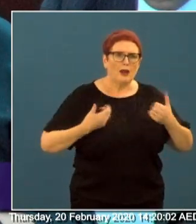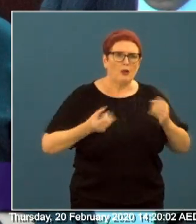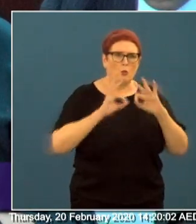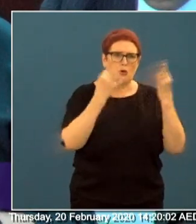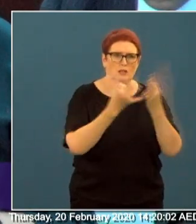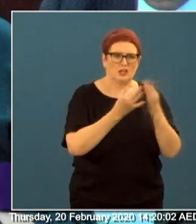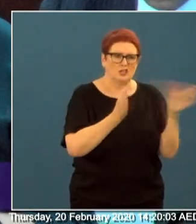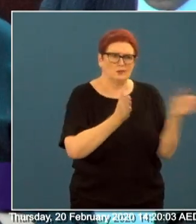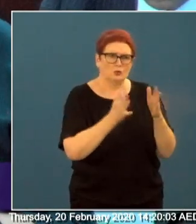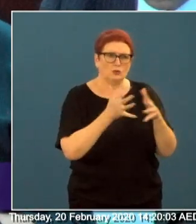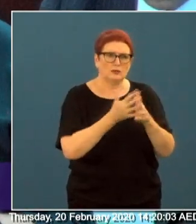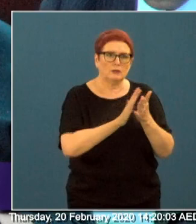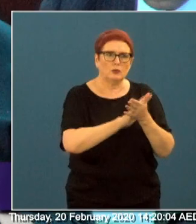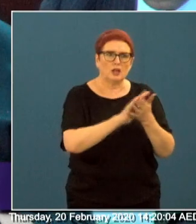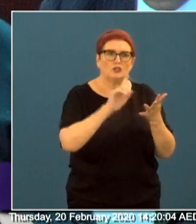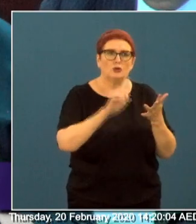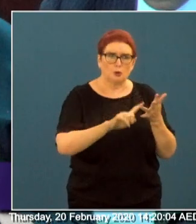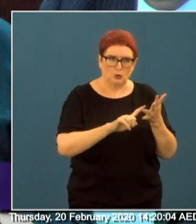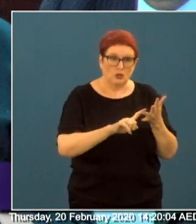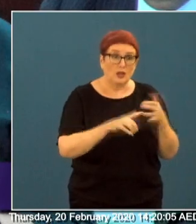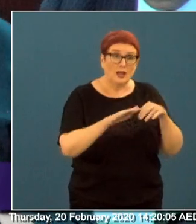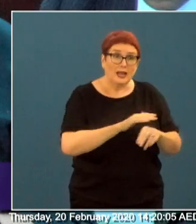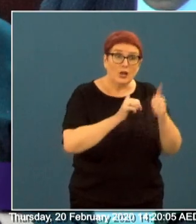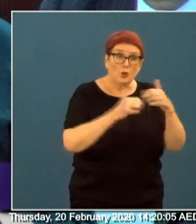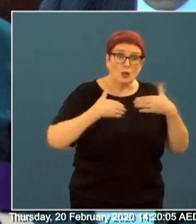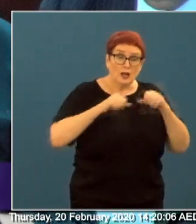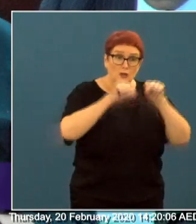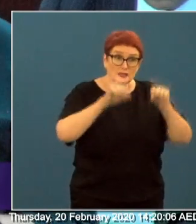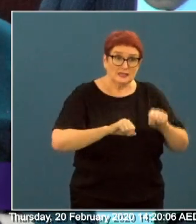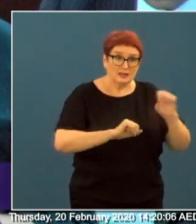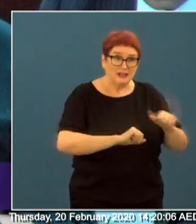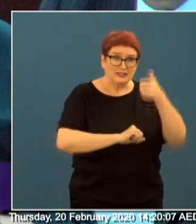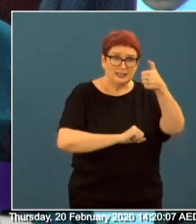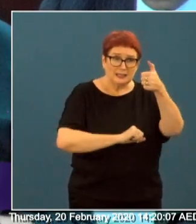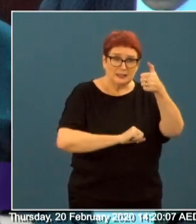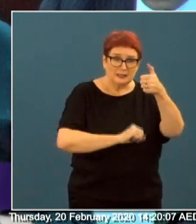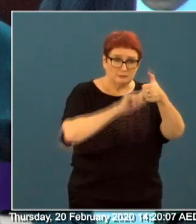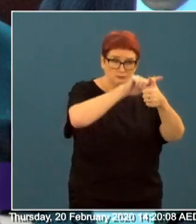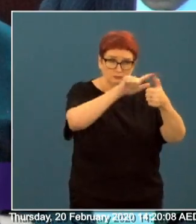six building blocks of health systems that have been used to frame strengthening health services